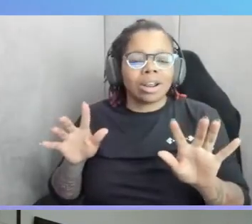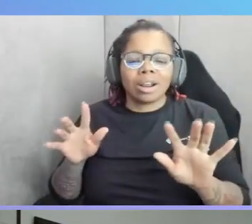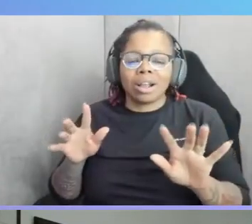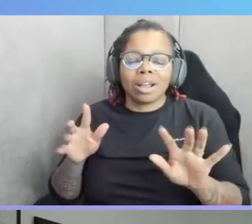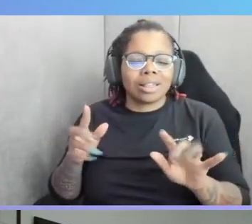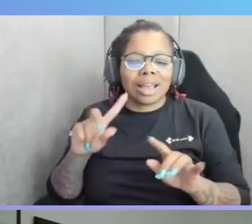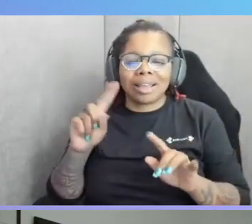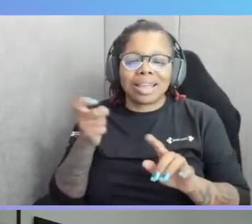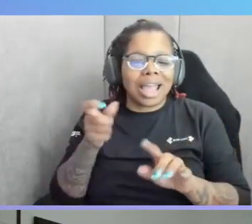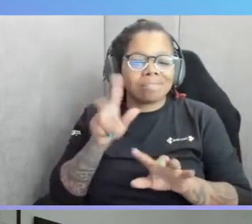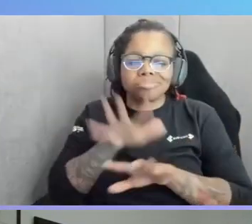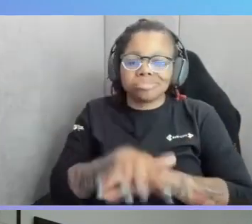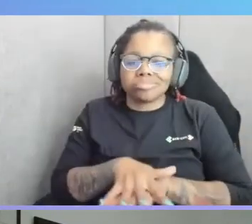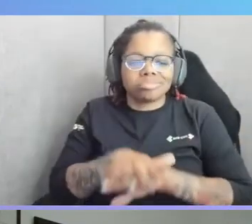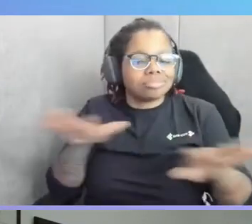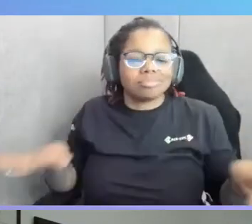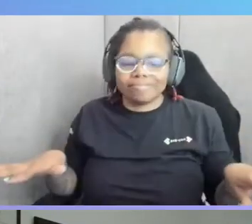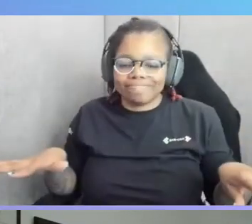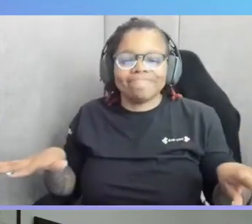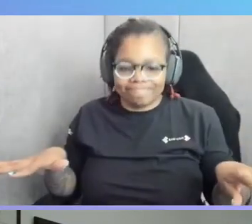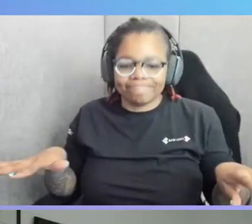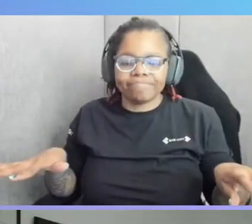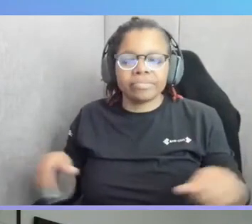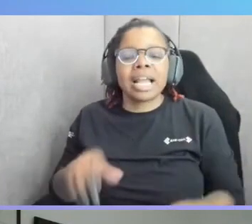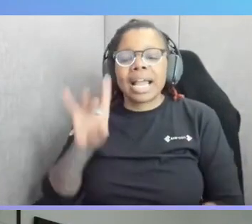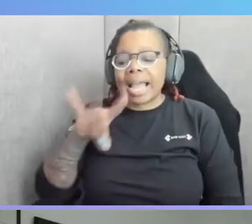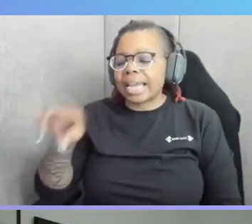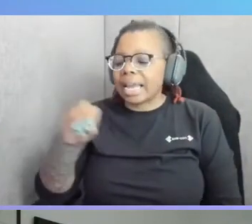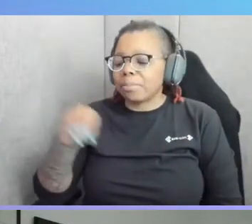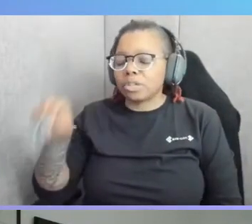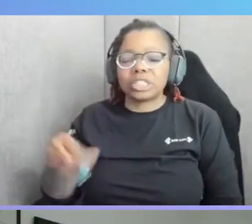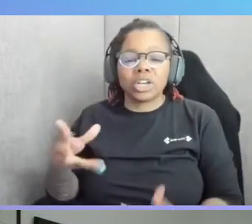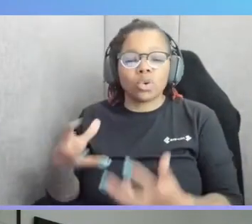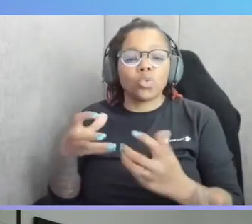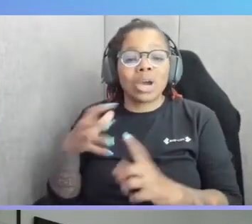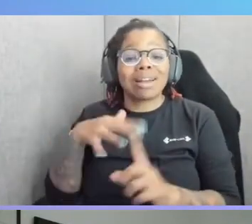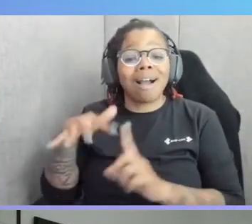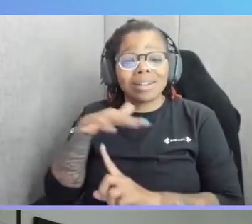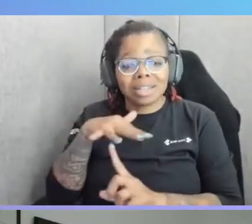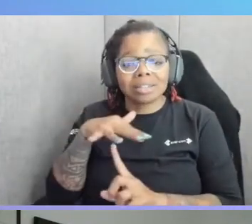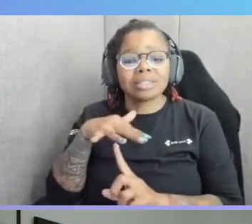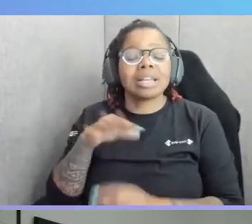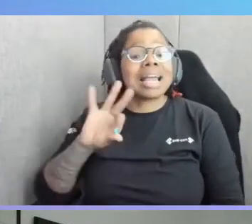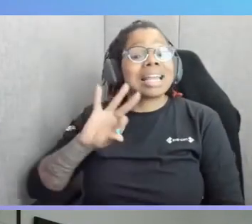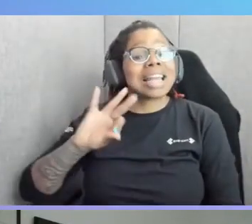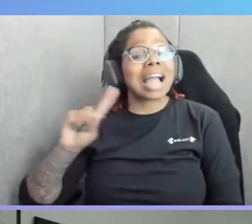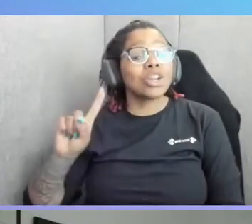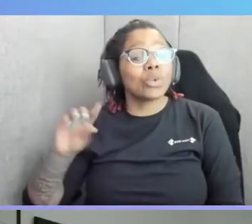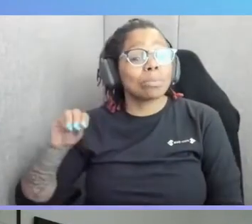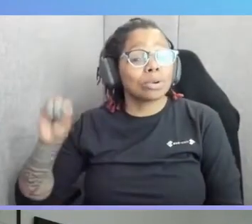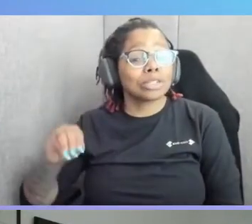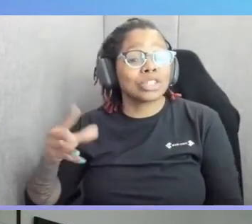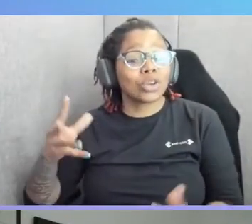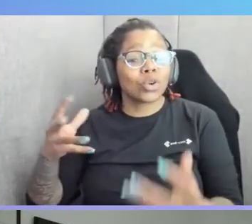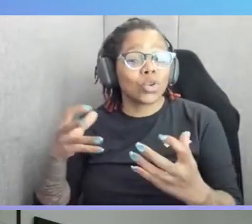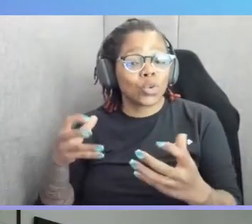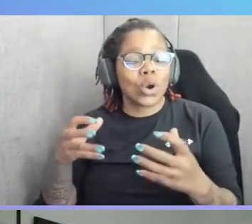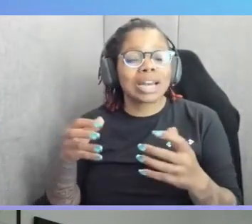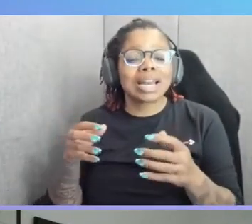different. Um, 88% wanted context, 91% wanted text content